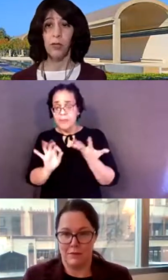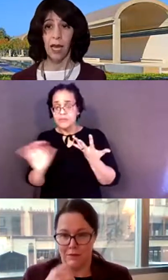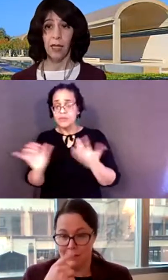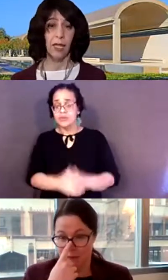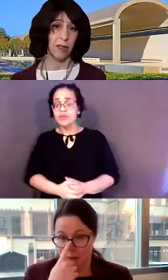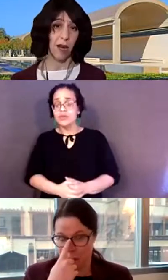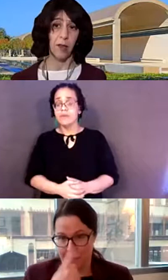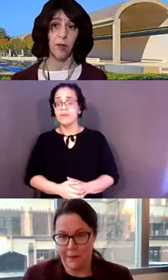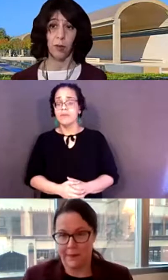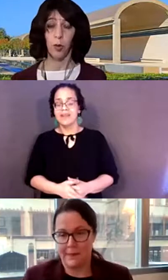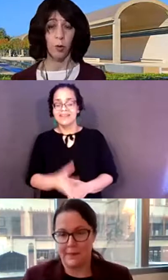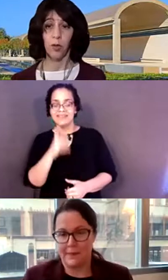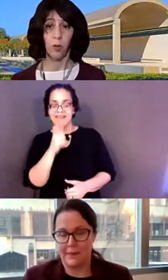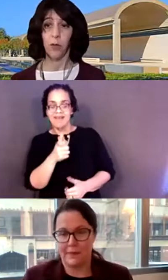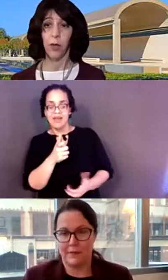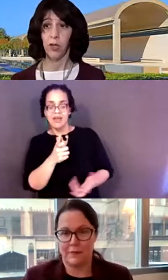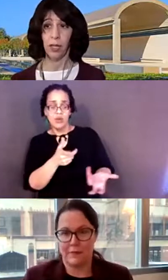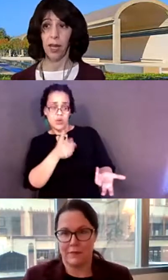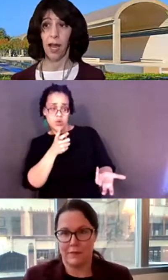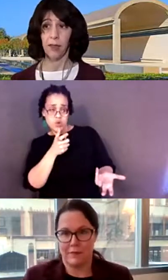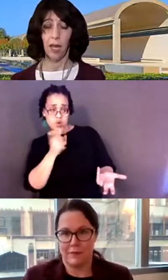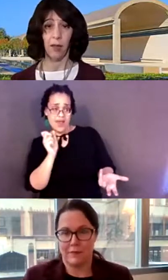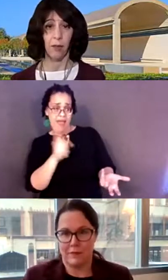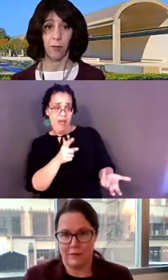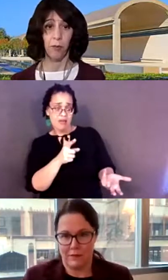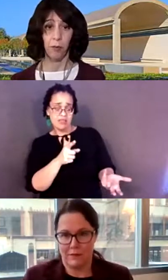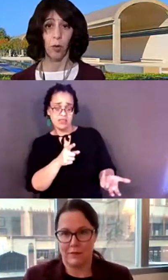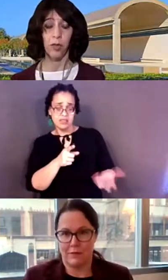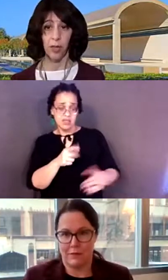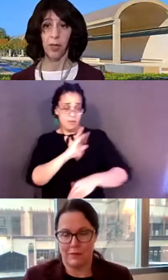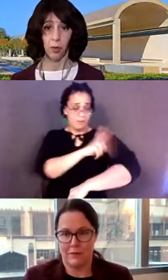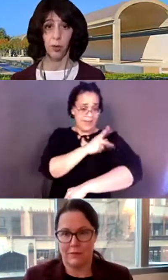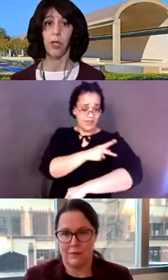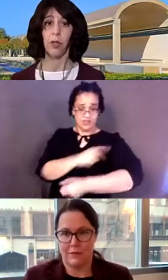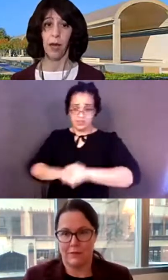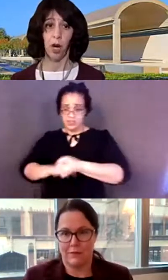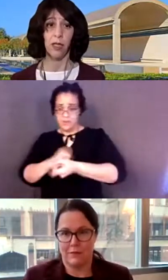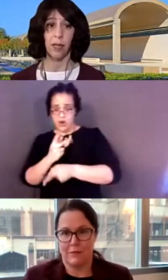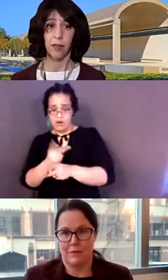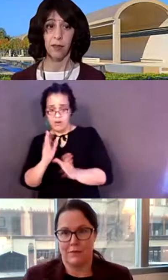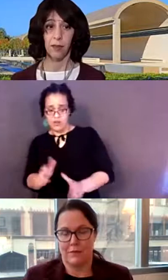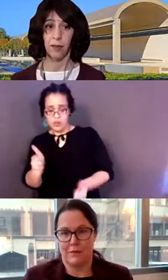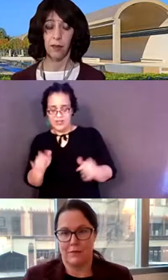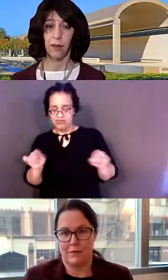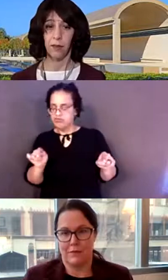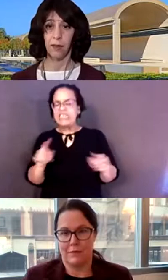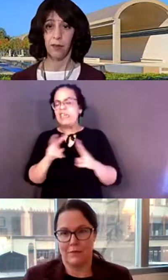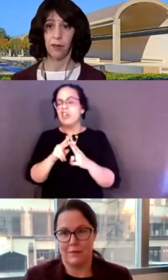asking. It's either the support person or the patient can ask and